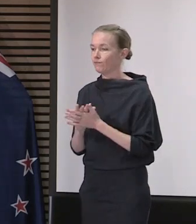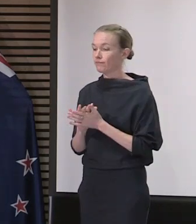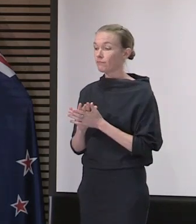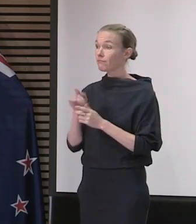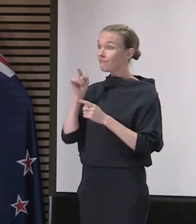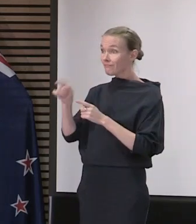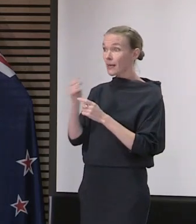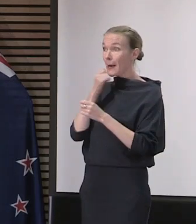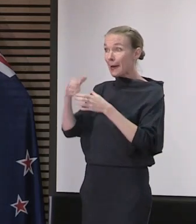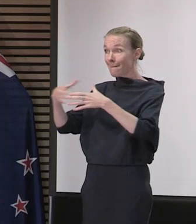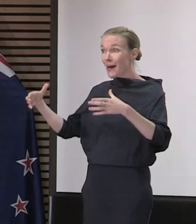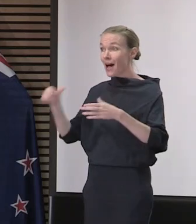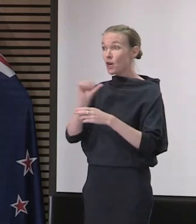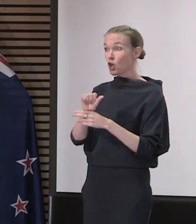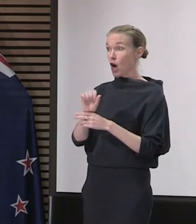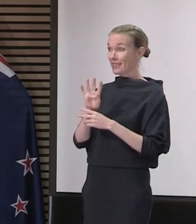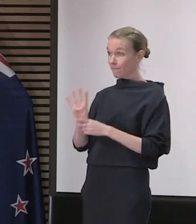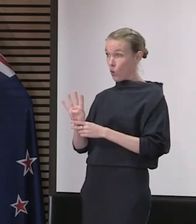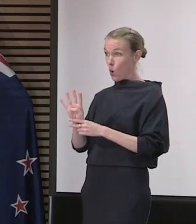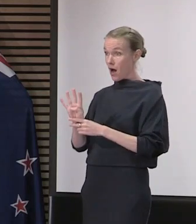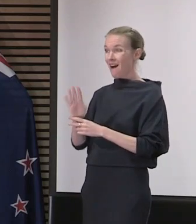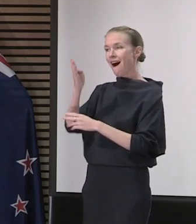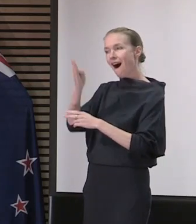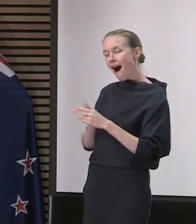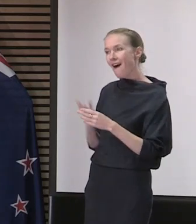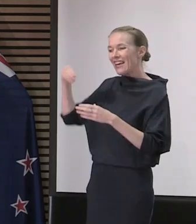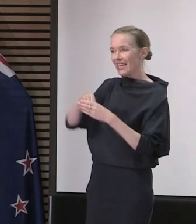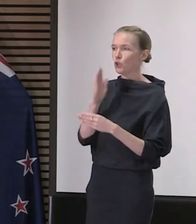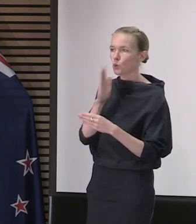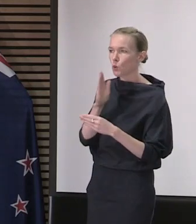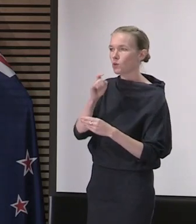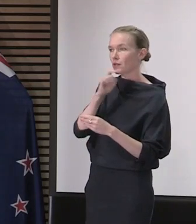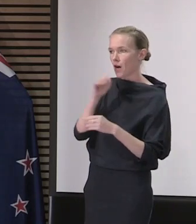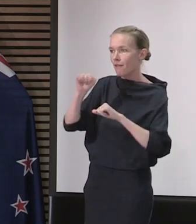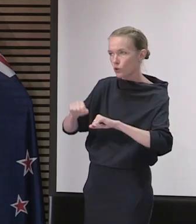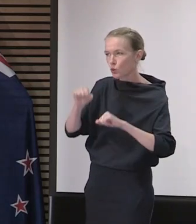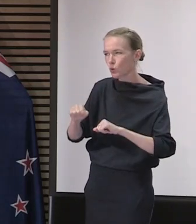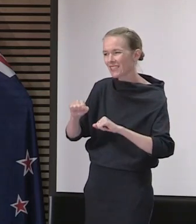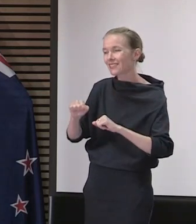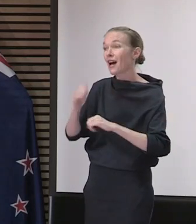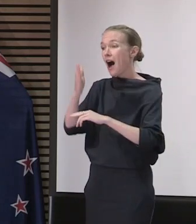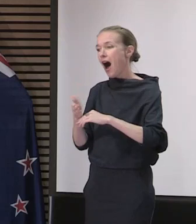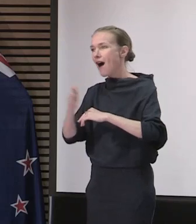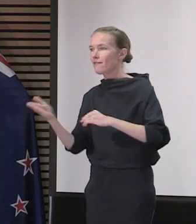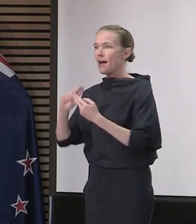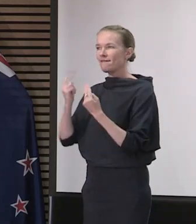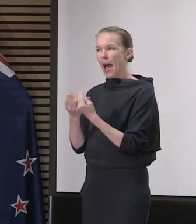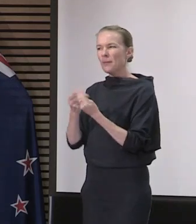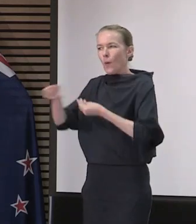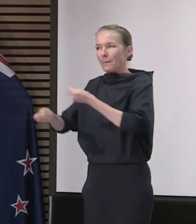the 94 cases associated with the Marist cluster were directly associated with the college, the others were a